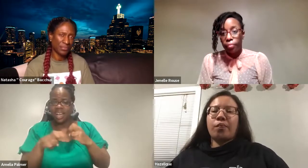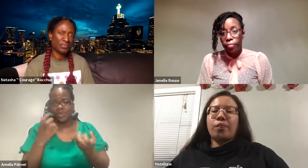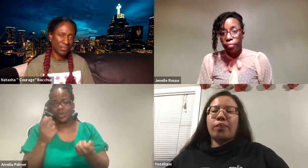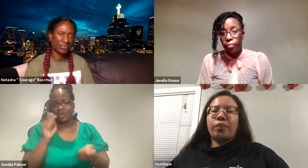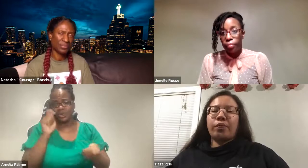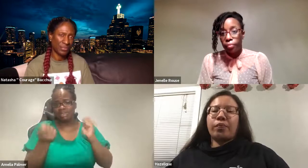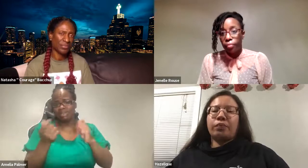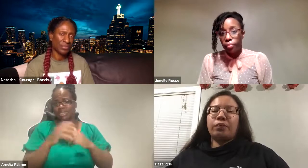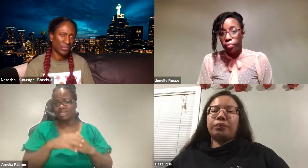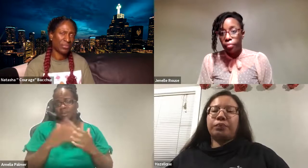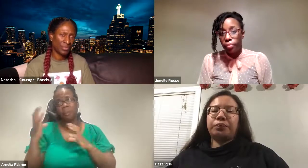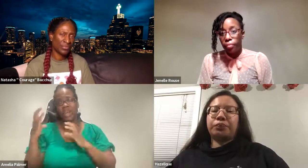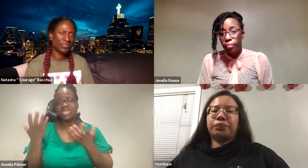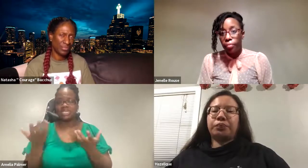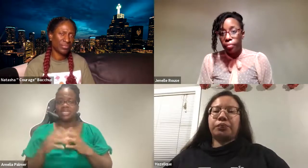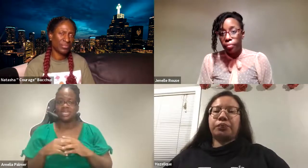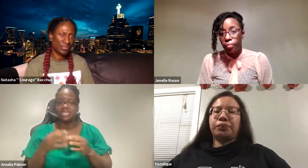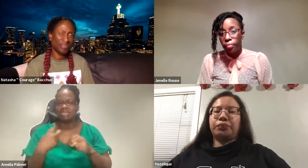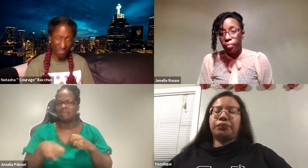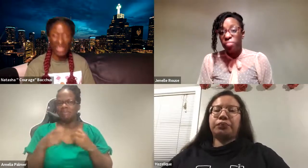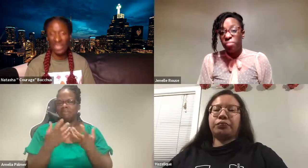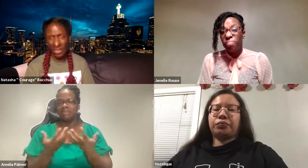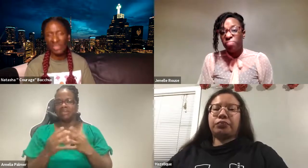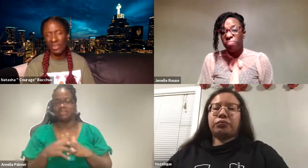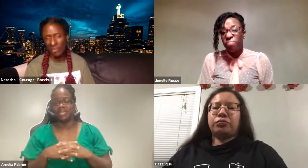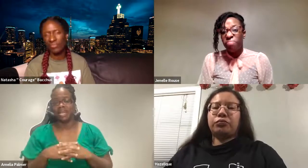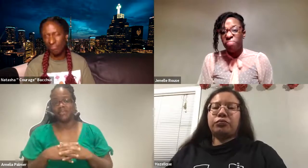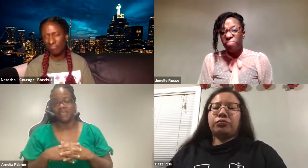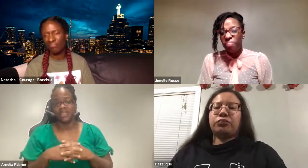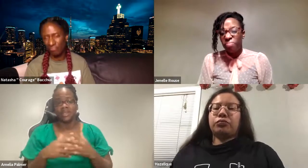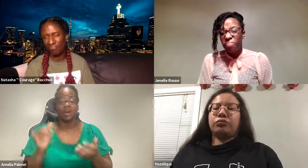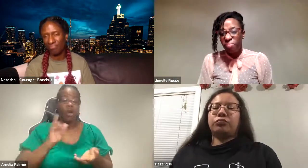to evolve language previous versions of language can also disappear so it can be a burden a little